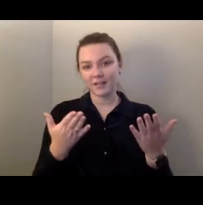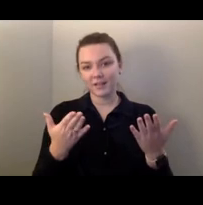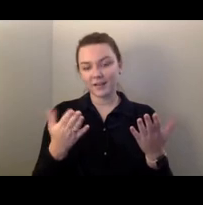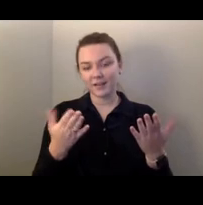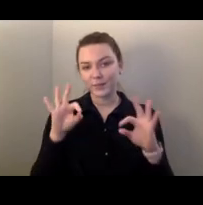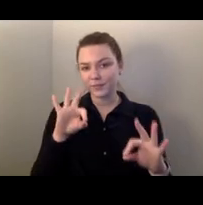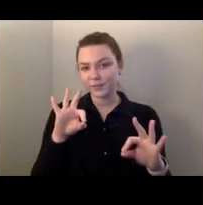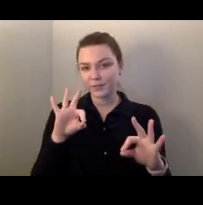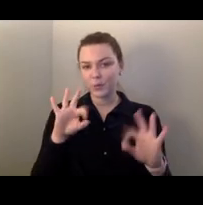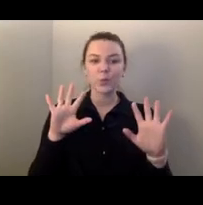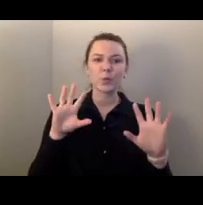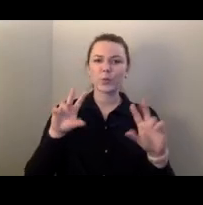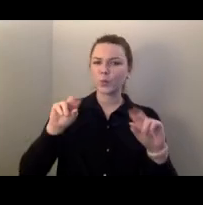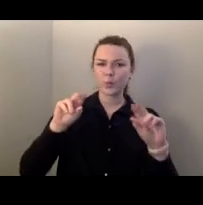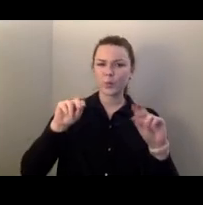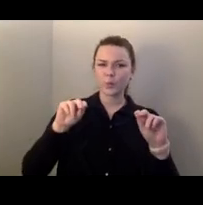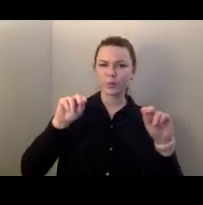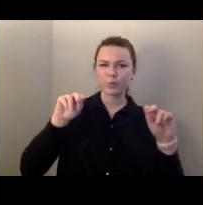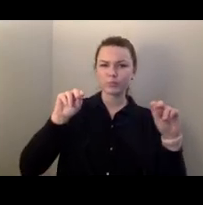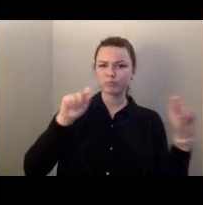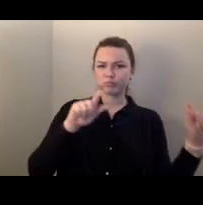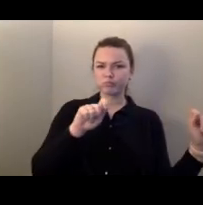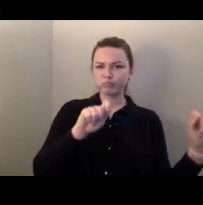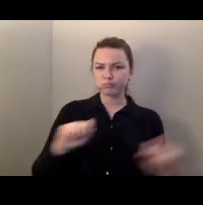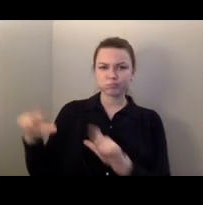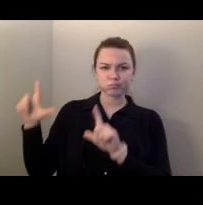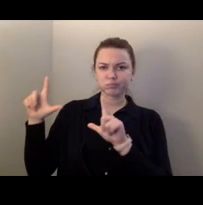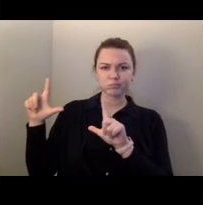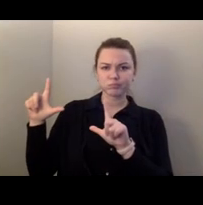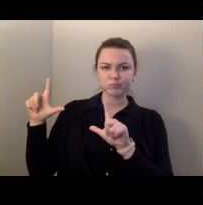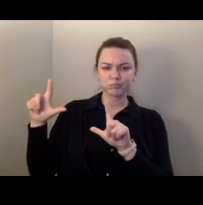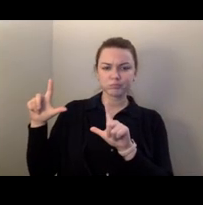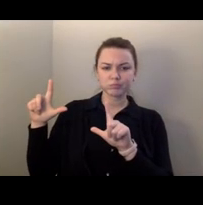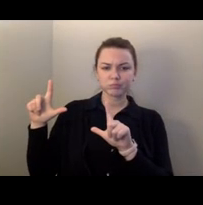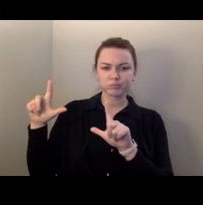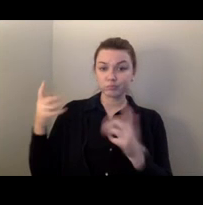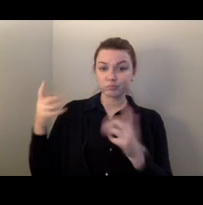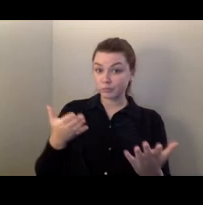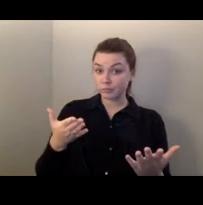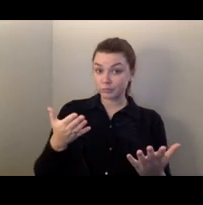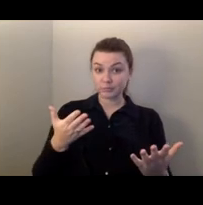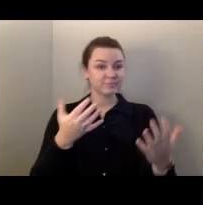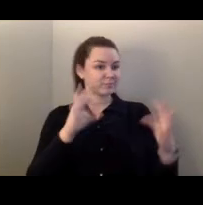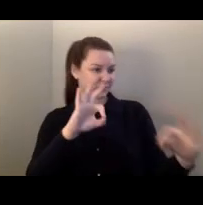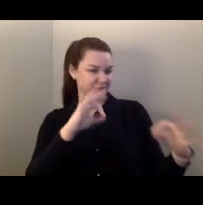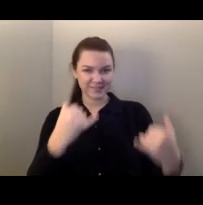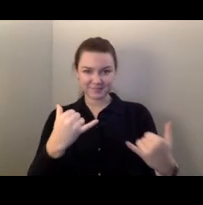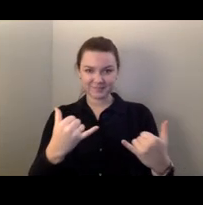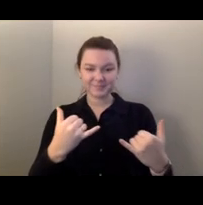Oh, nope. We were there, and now we see your desktop. How about there? [Kathy] Perfect. Yup, we see it.